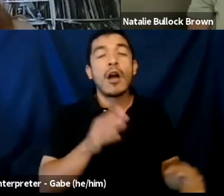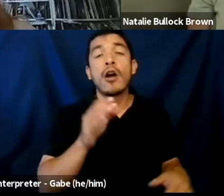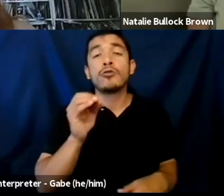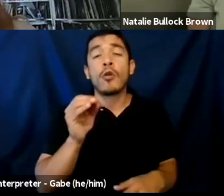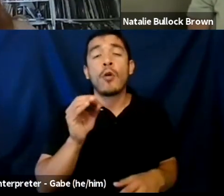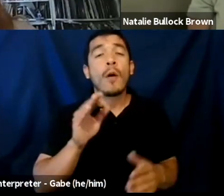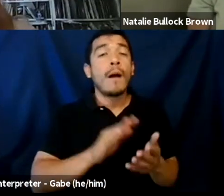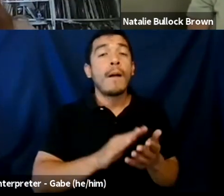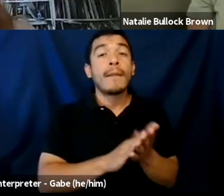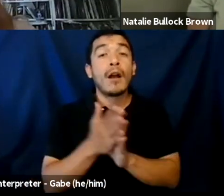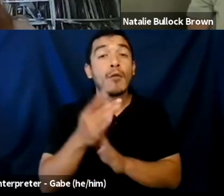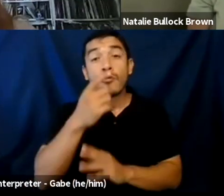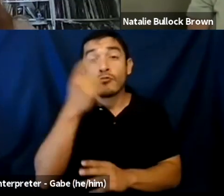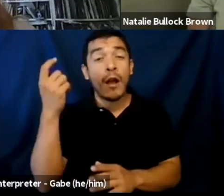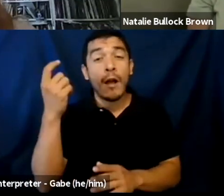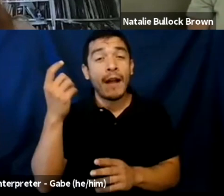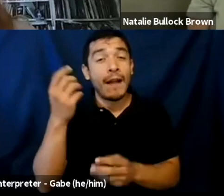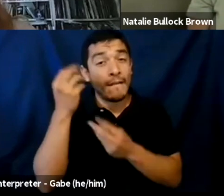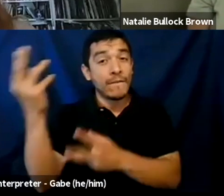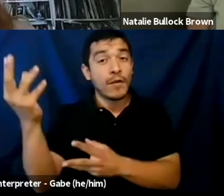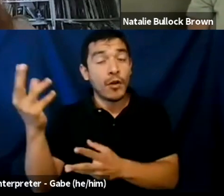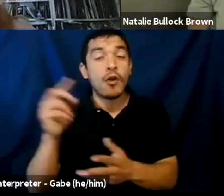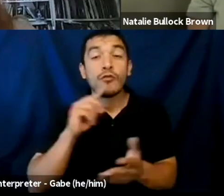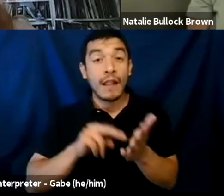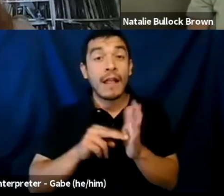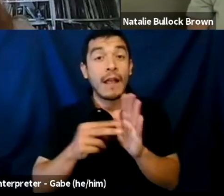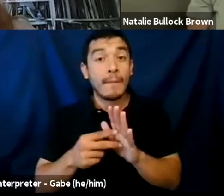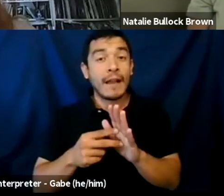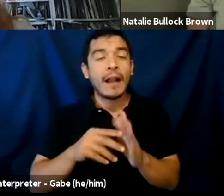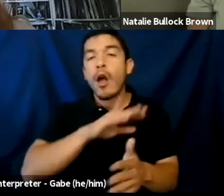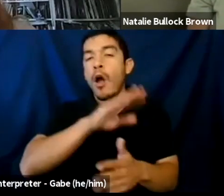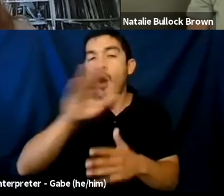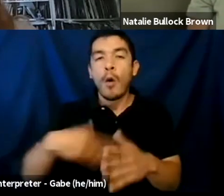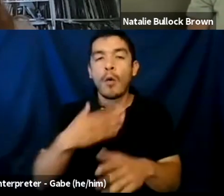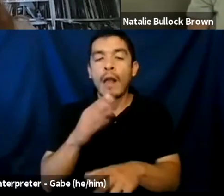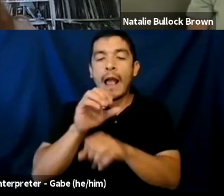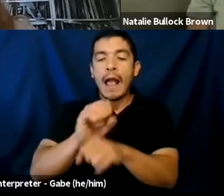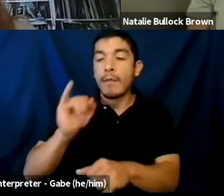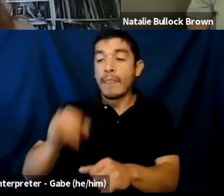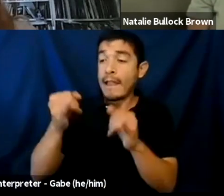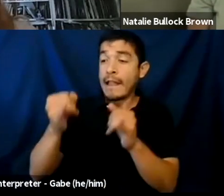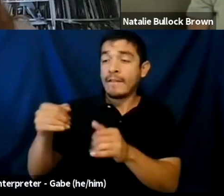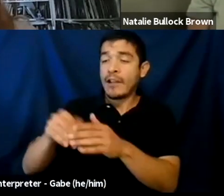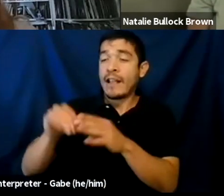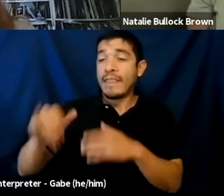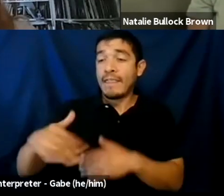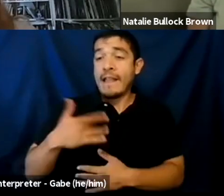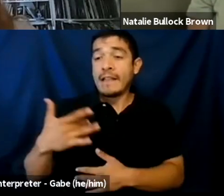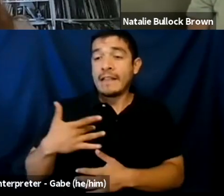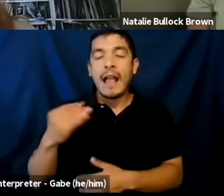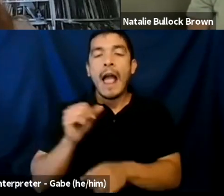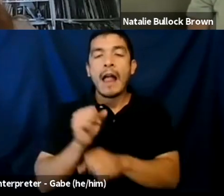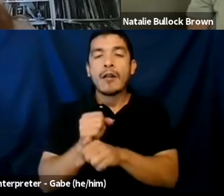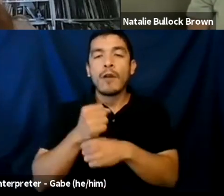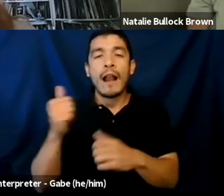means wholesomely capturing that individual in that sense and creating an infrastructure to,